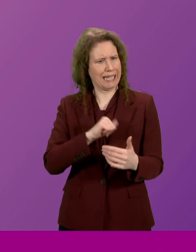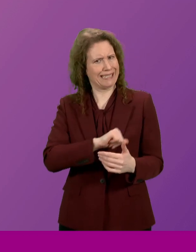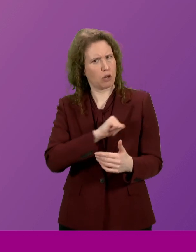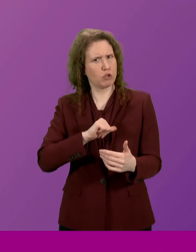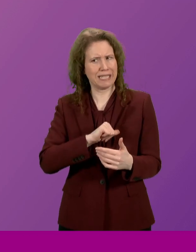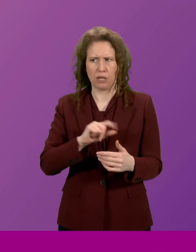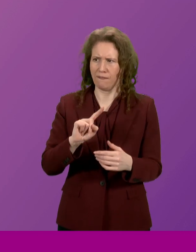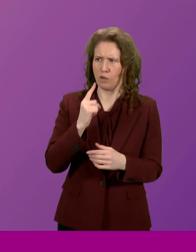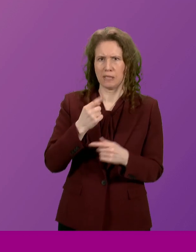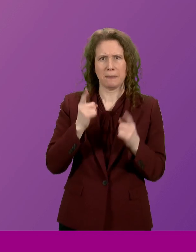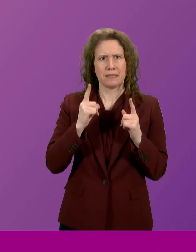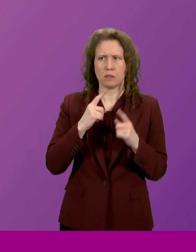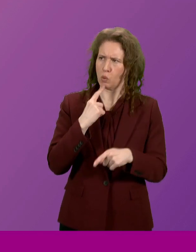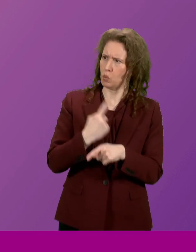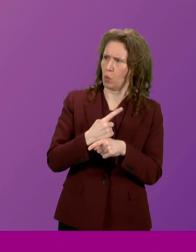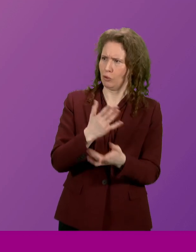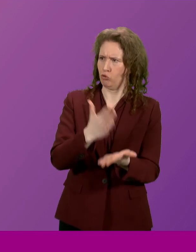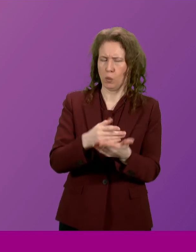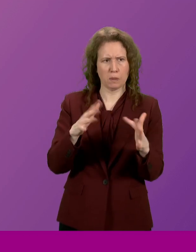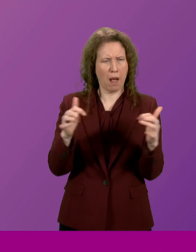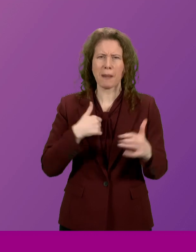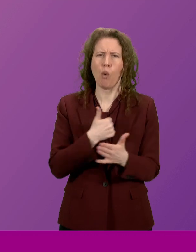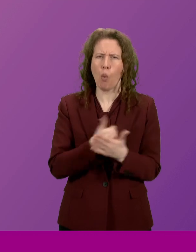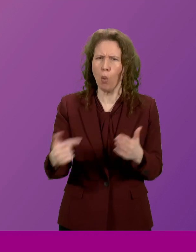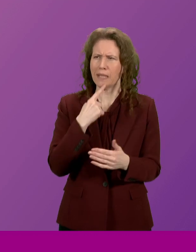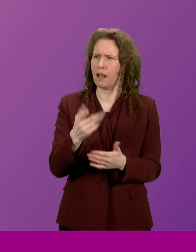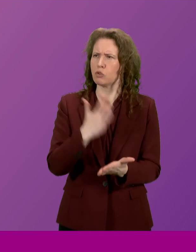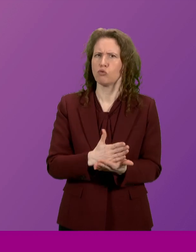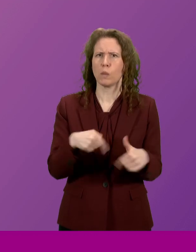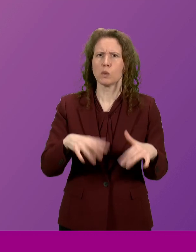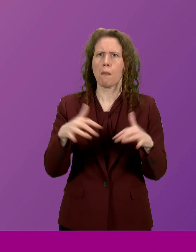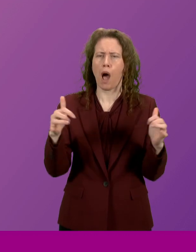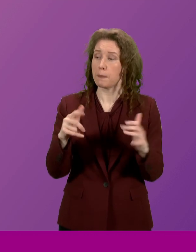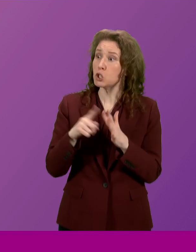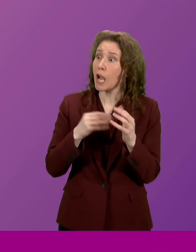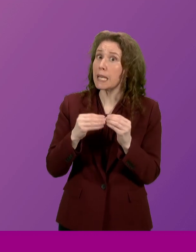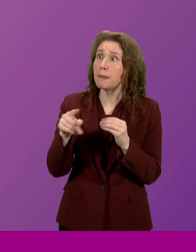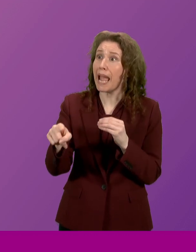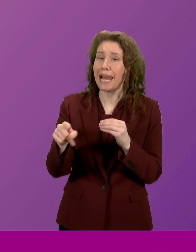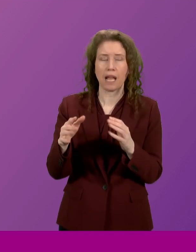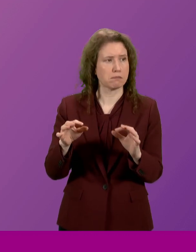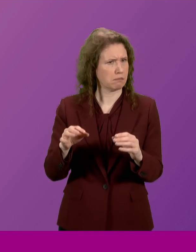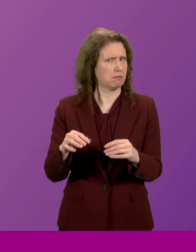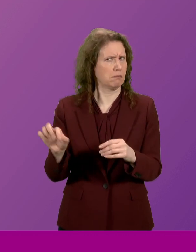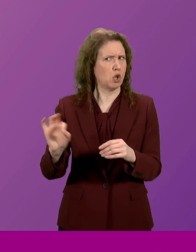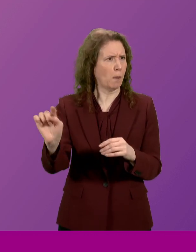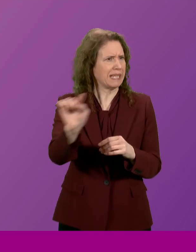truth to the Parliament, which I do at all times. Neither she nor any other member can come to the